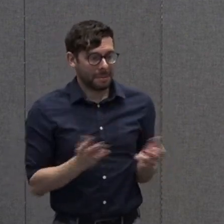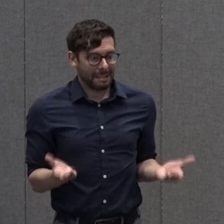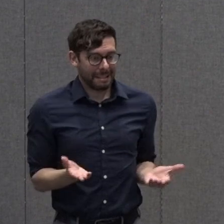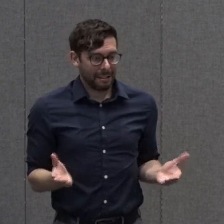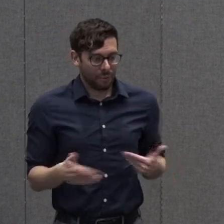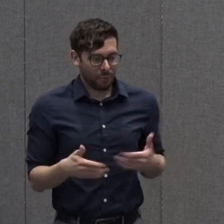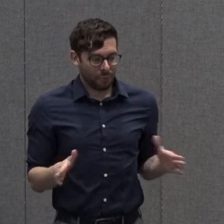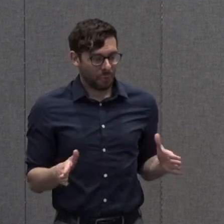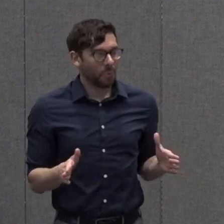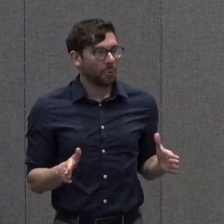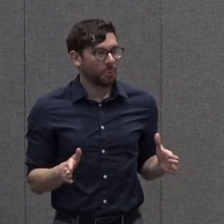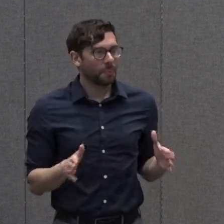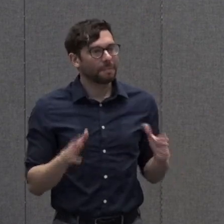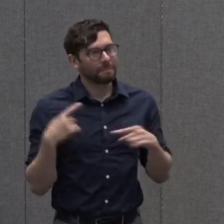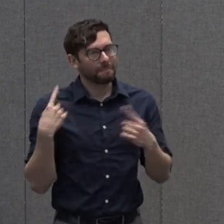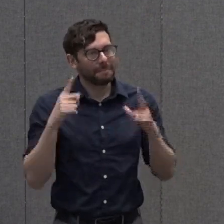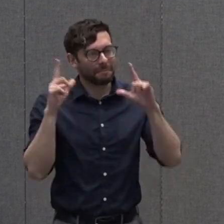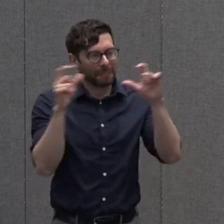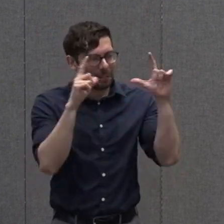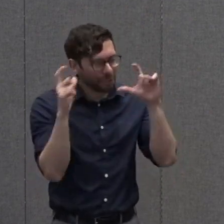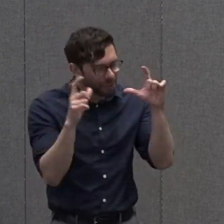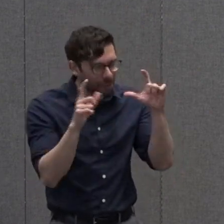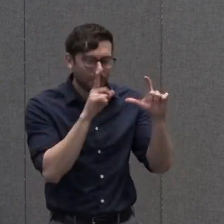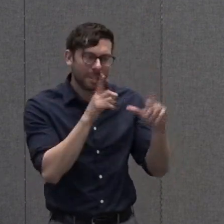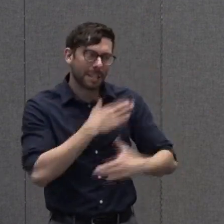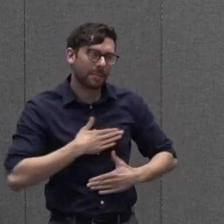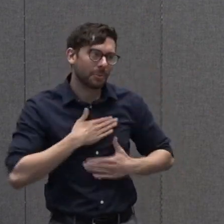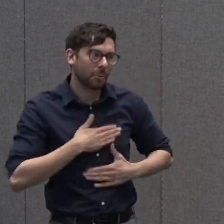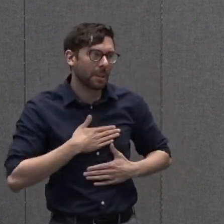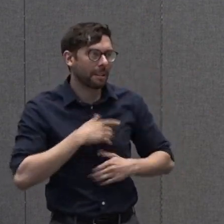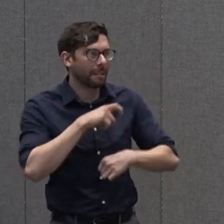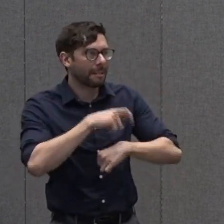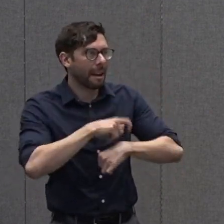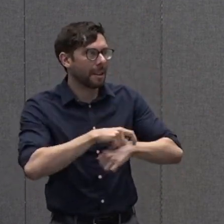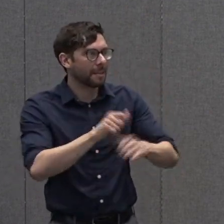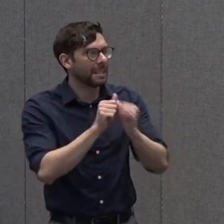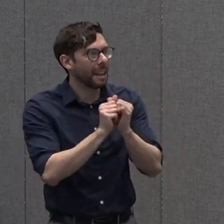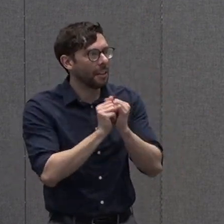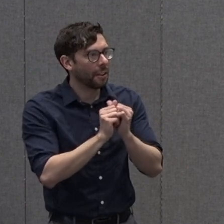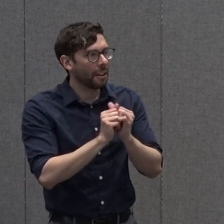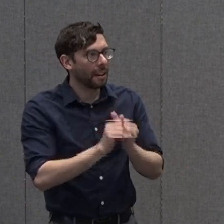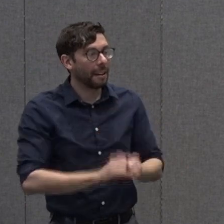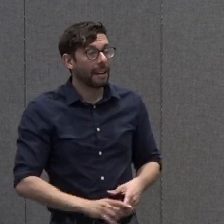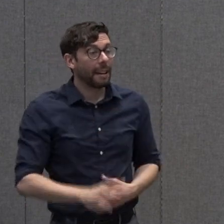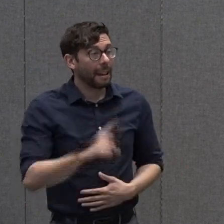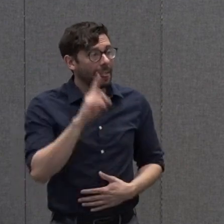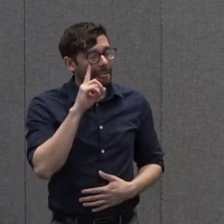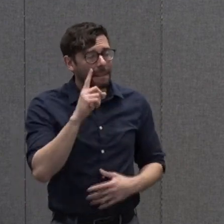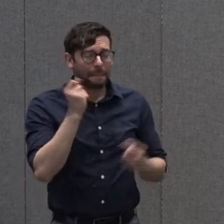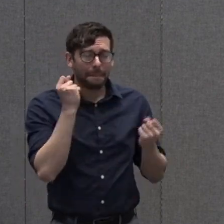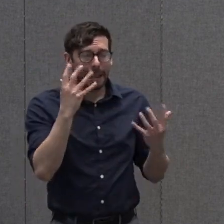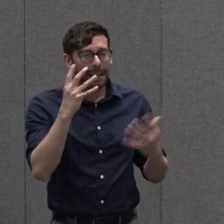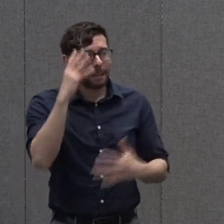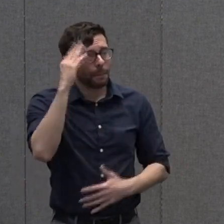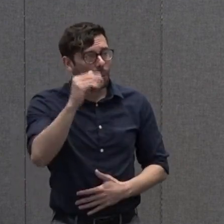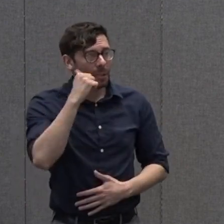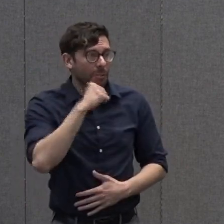and really enjoying our time together. And I think that, you know, there's a lot of boys and girls out there who may never have seen some of the things